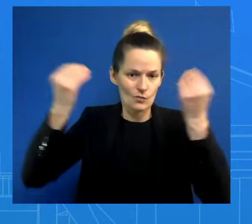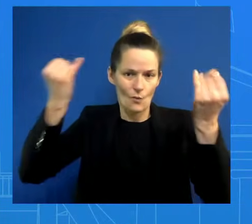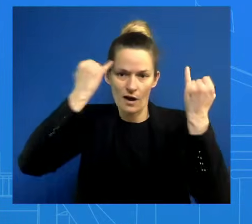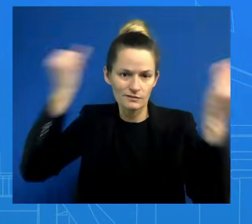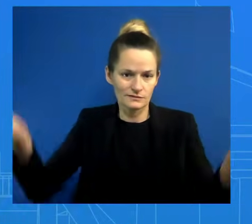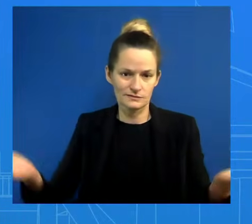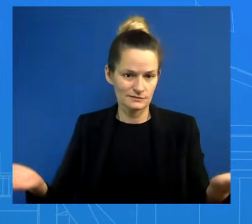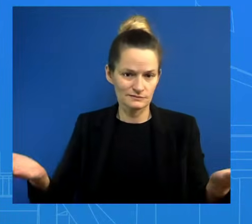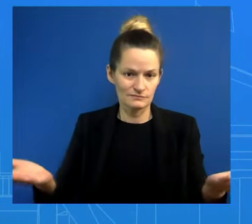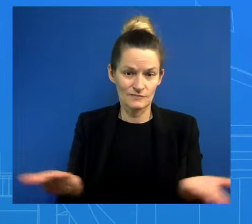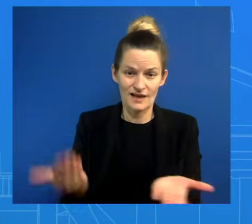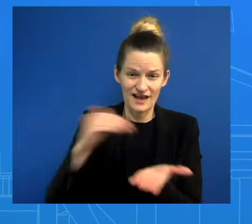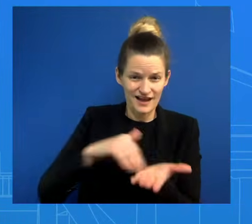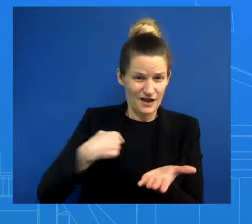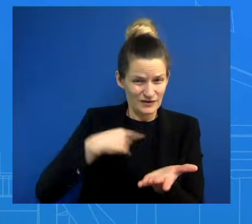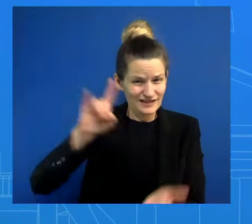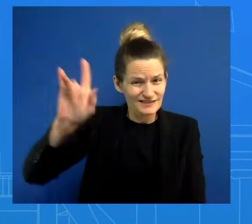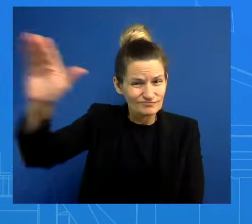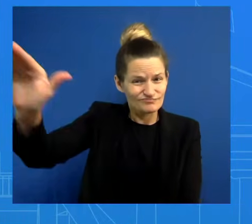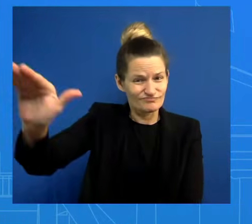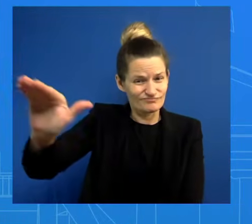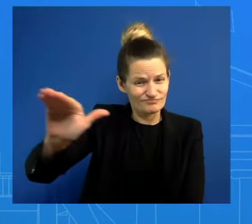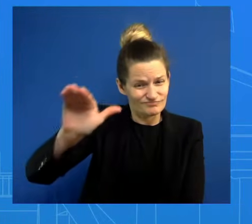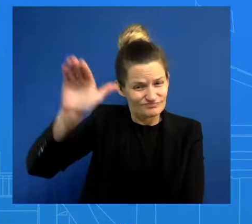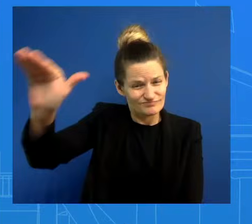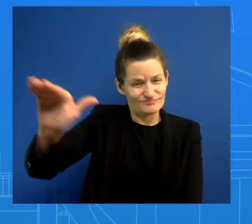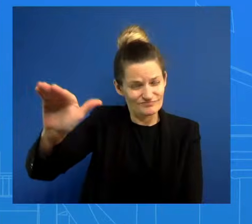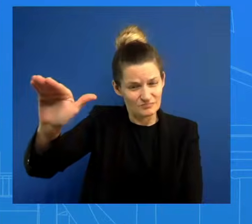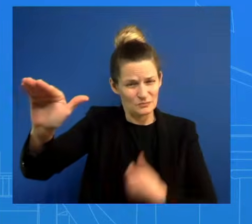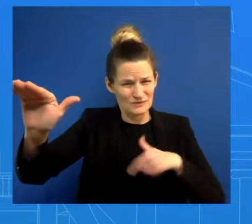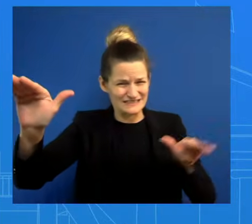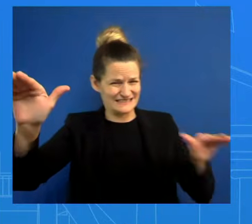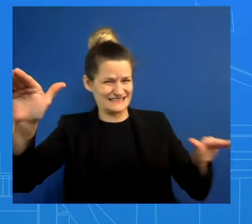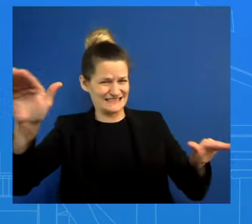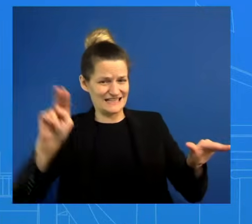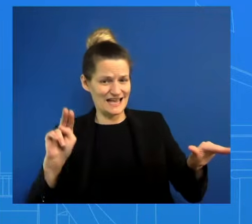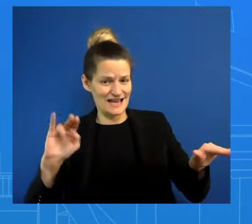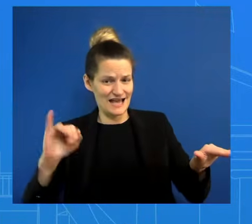NIH has exhaustively communicated the oversight of its scientific work